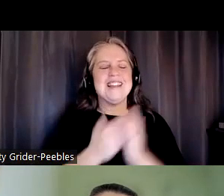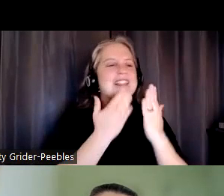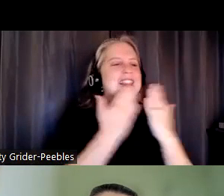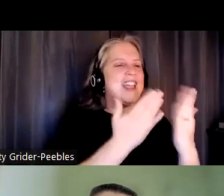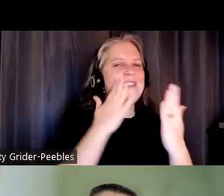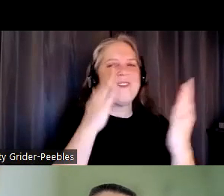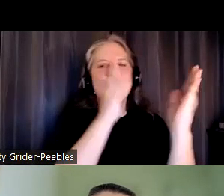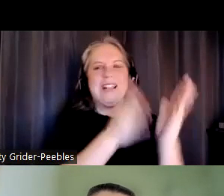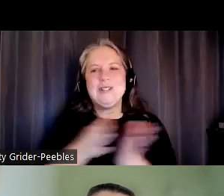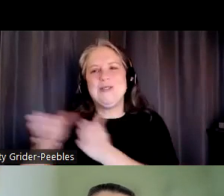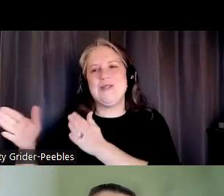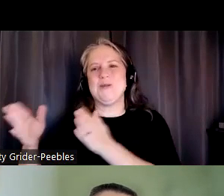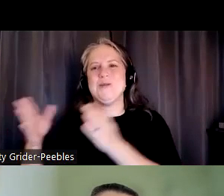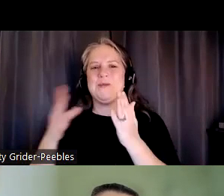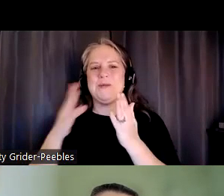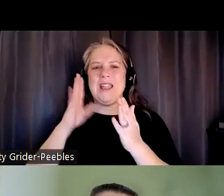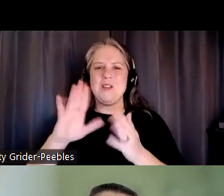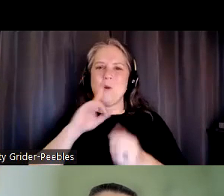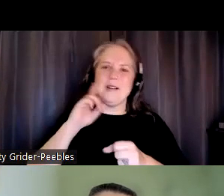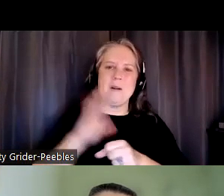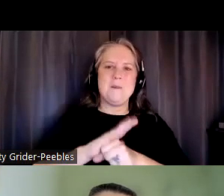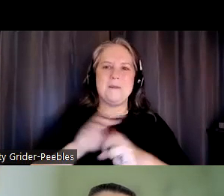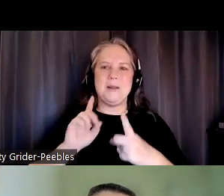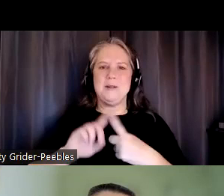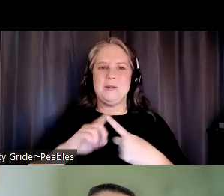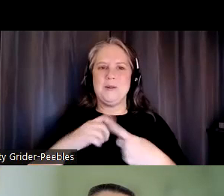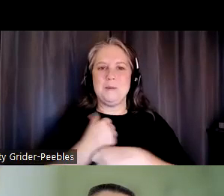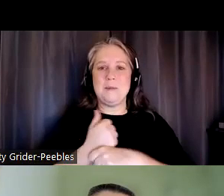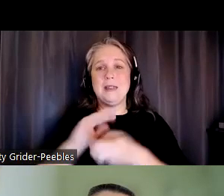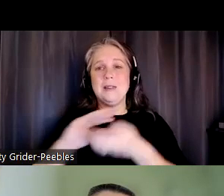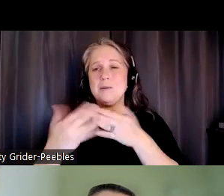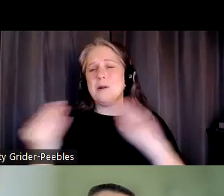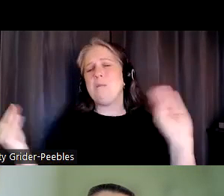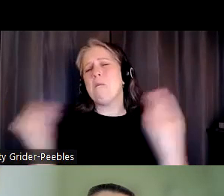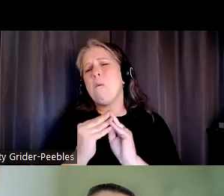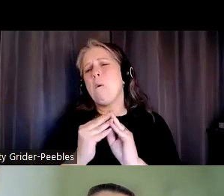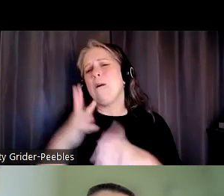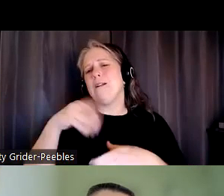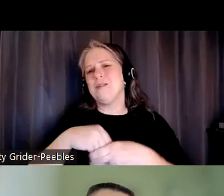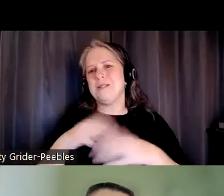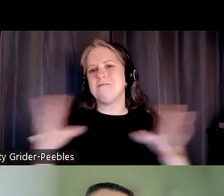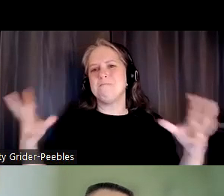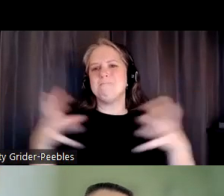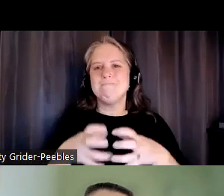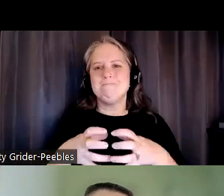and your commitment to making our communities more inclusive. The survey for this session should